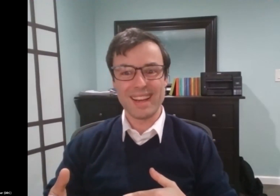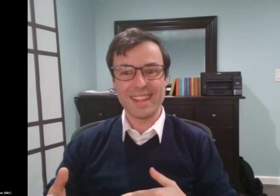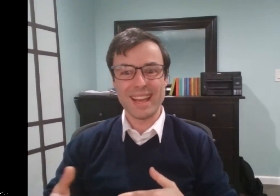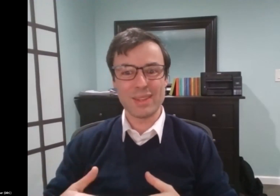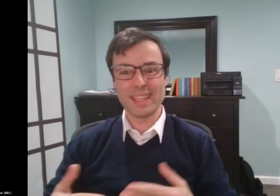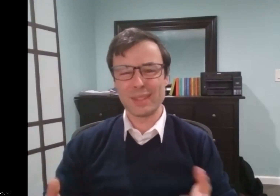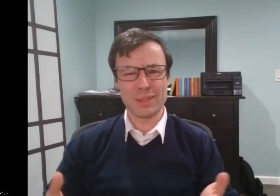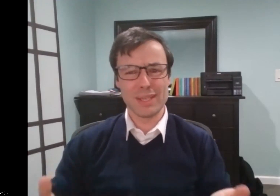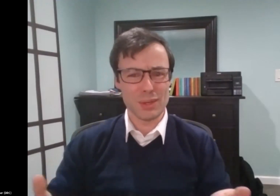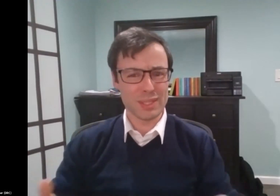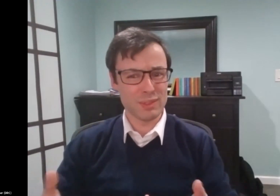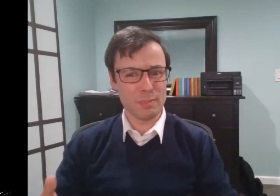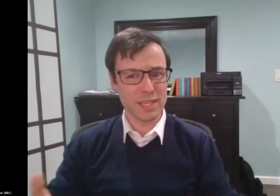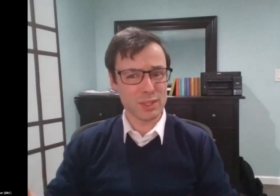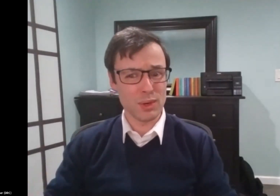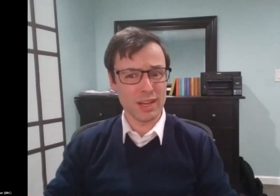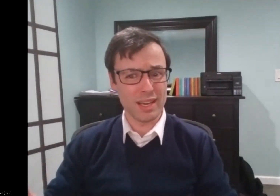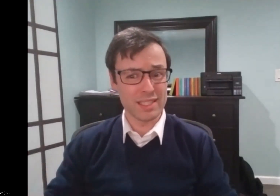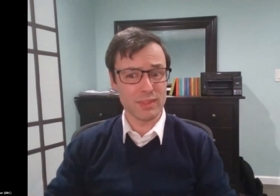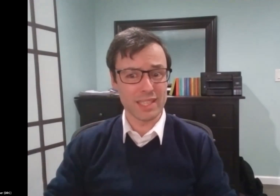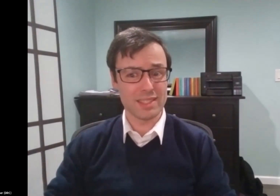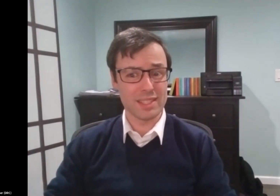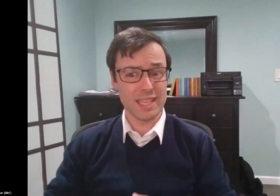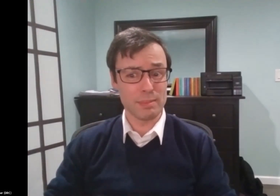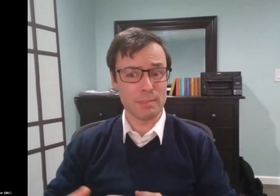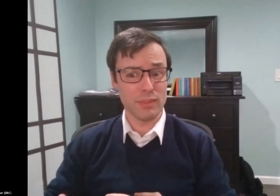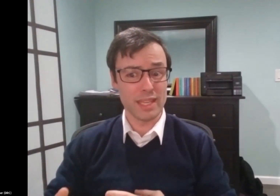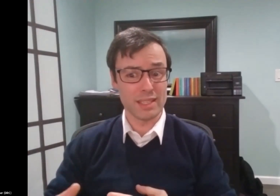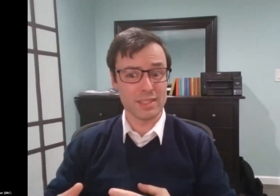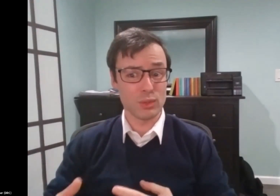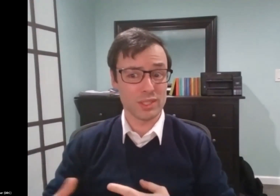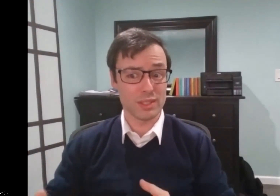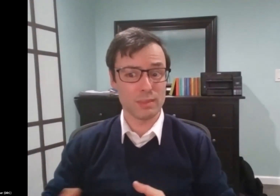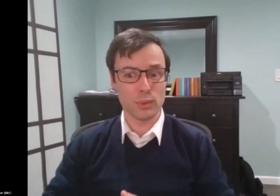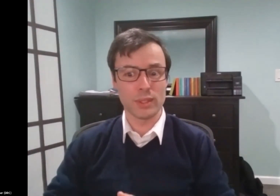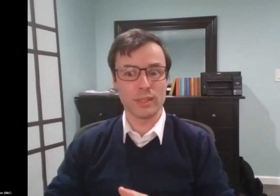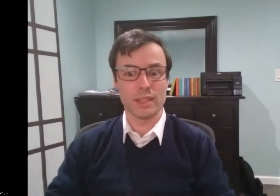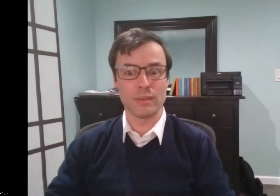the hospital and I'm sorry that sits outside the door of